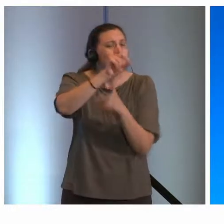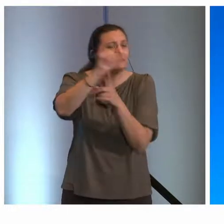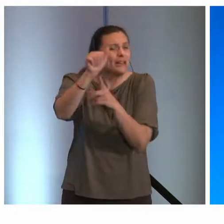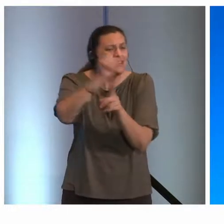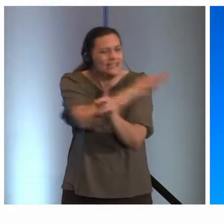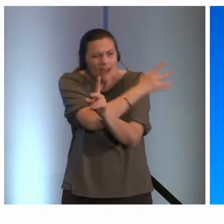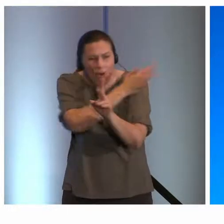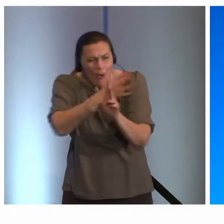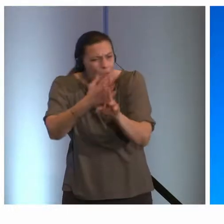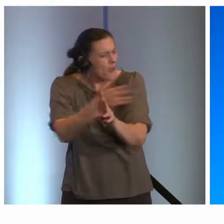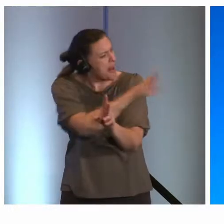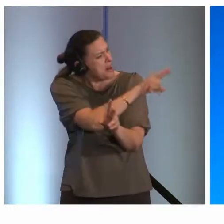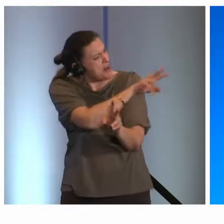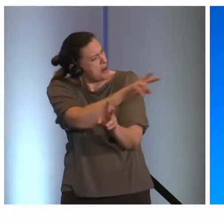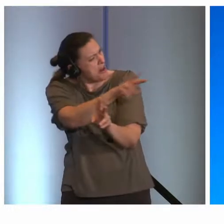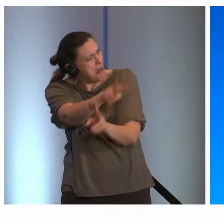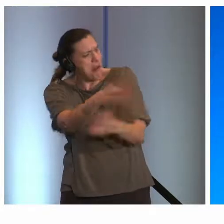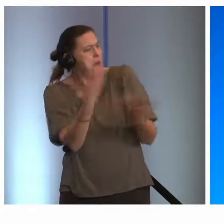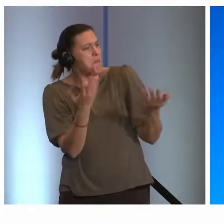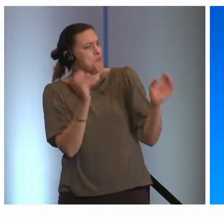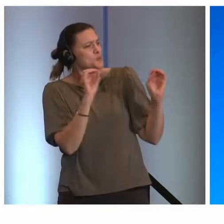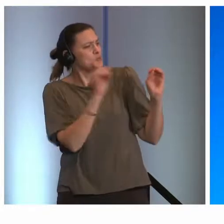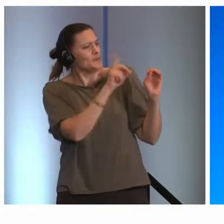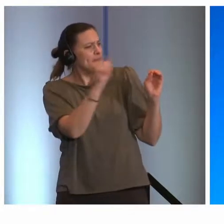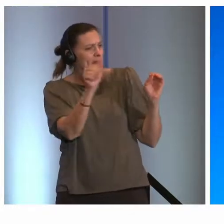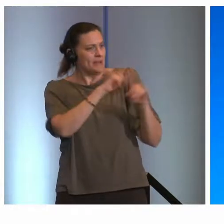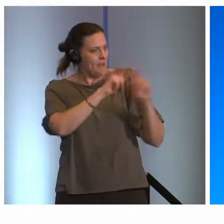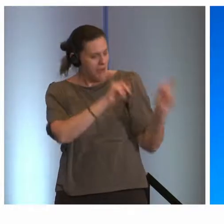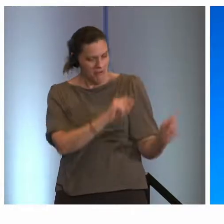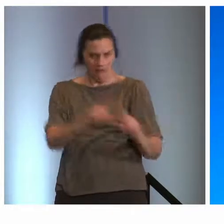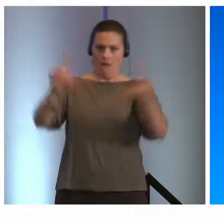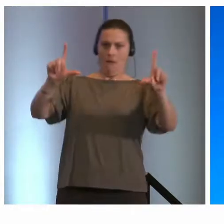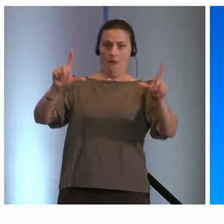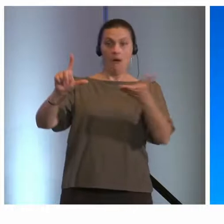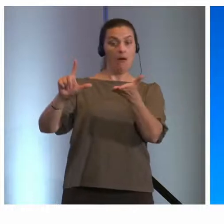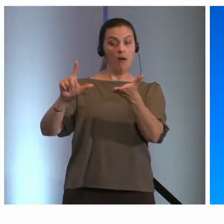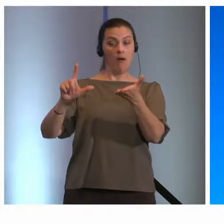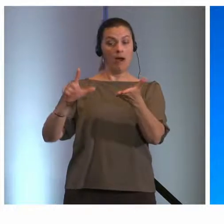discussion of -- of any disability yet.